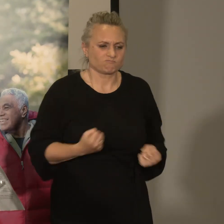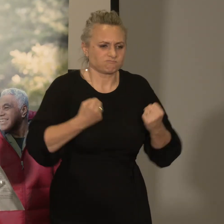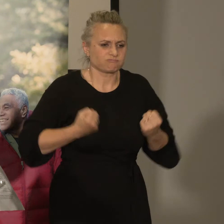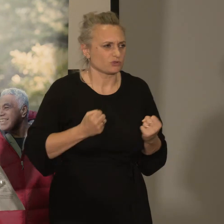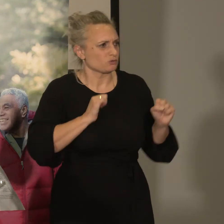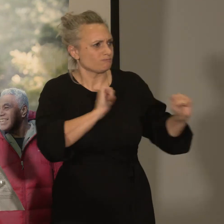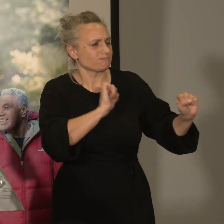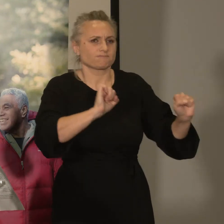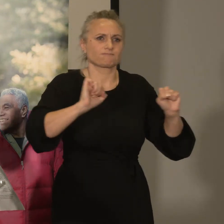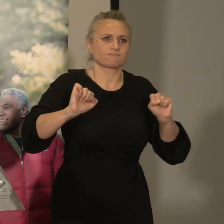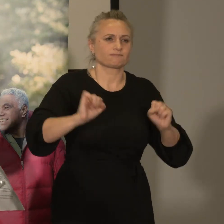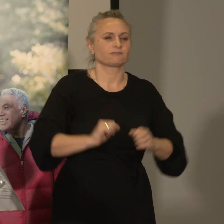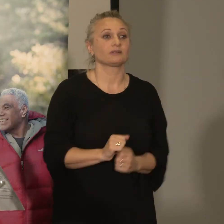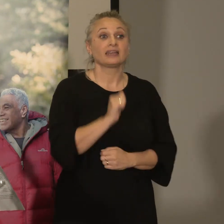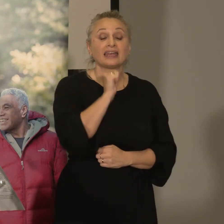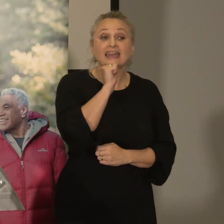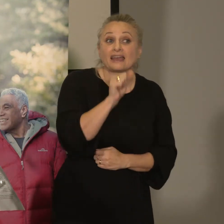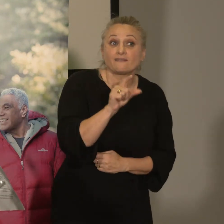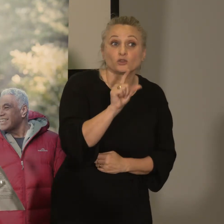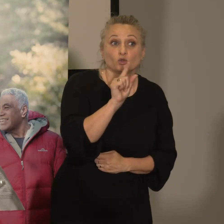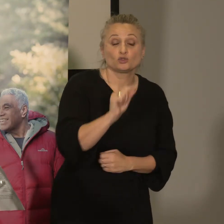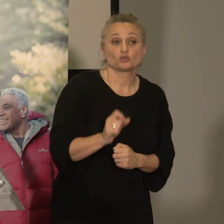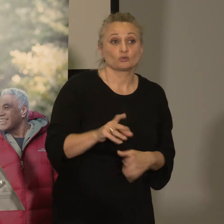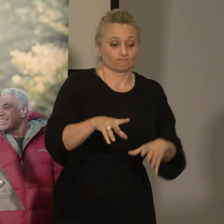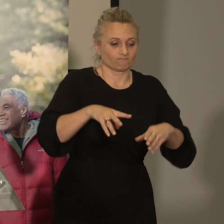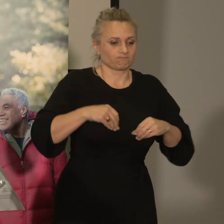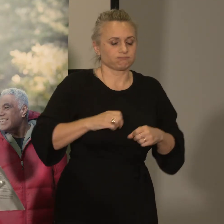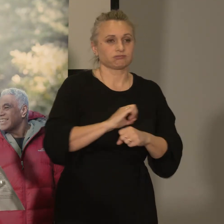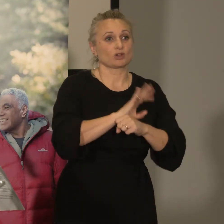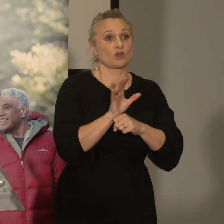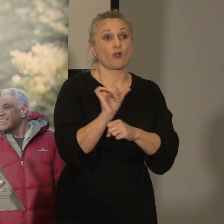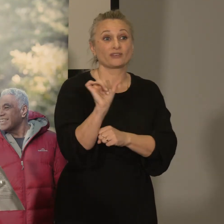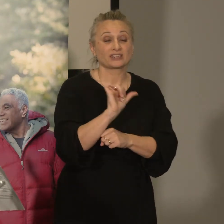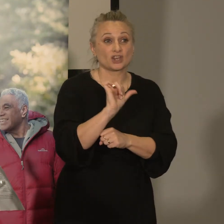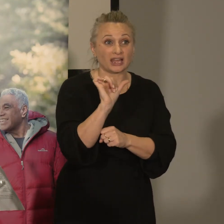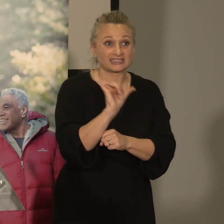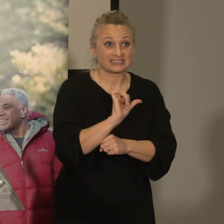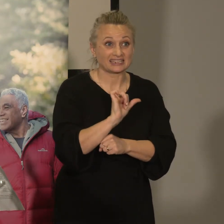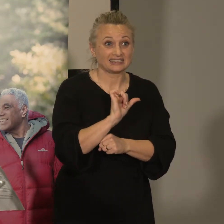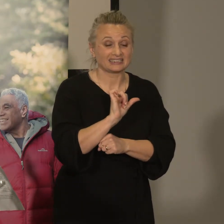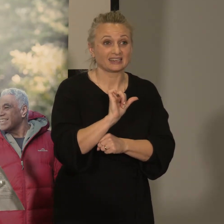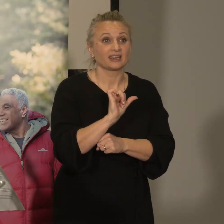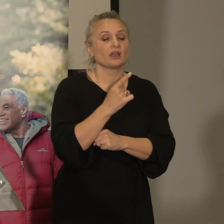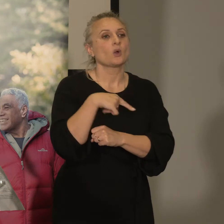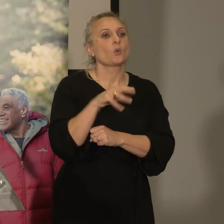increases the levels of protection, and if you do develop COVID-19, there are at